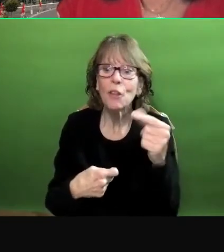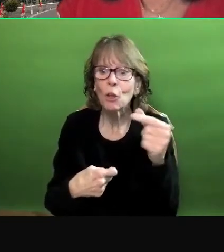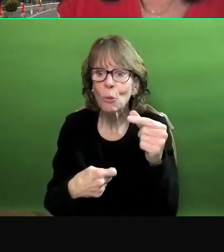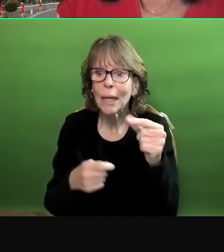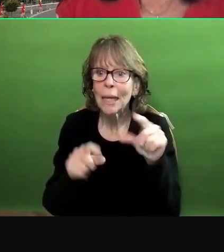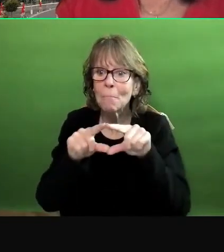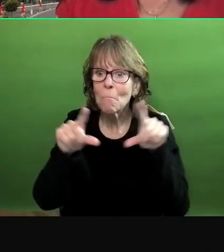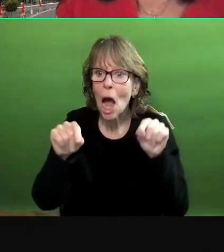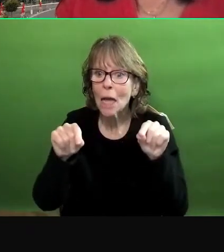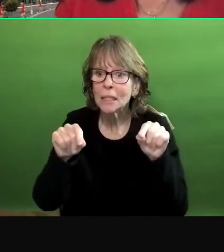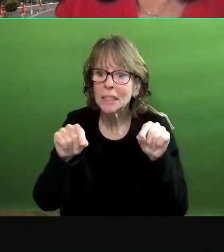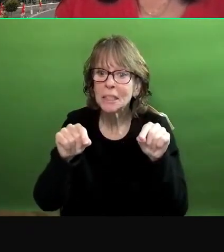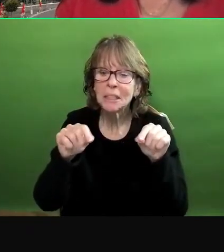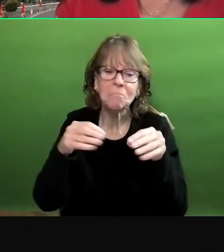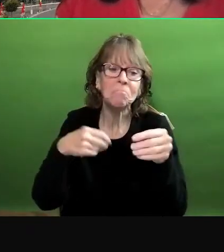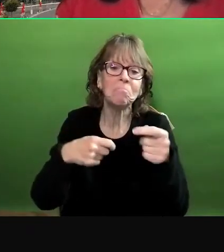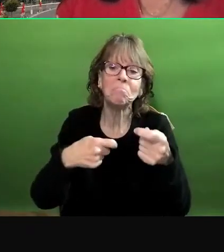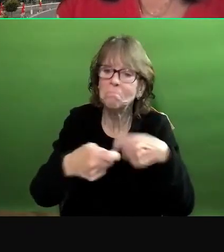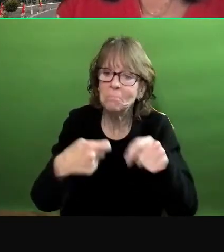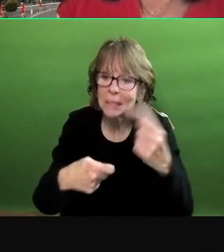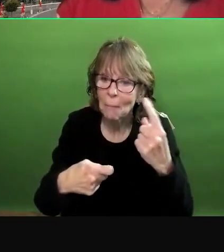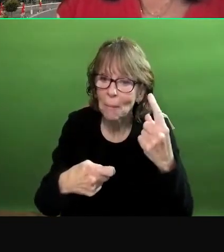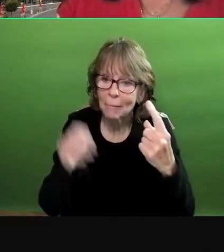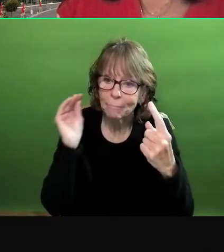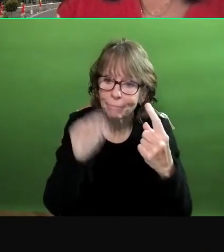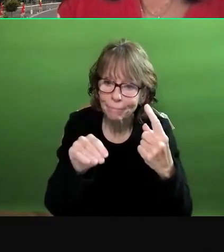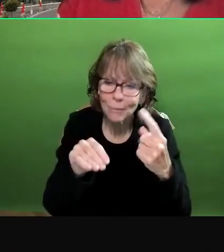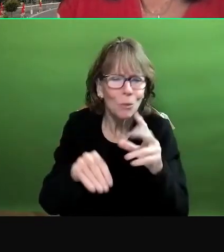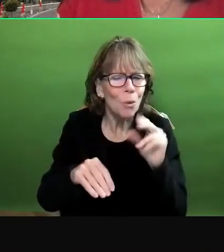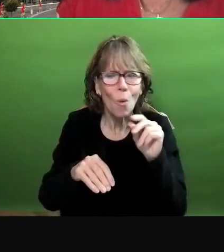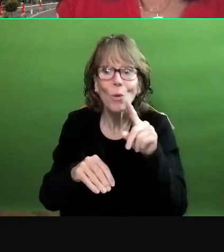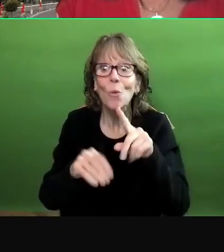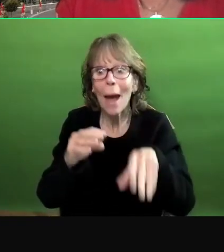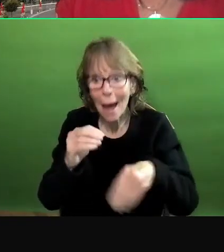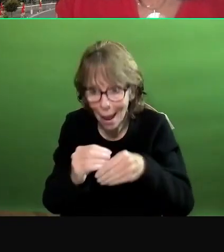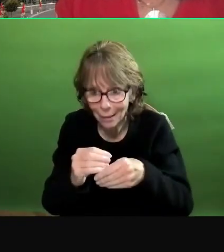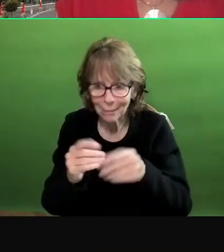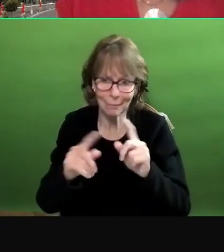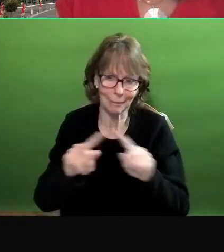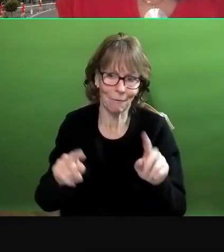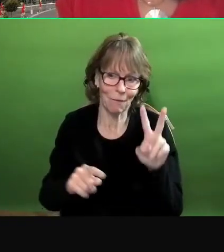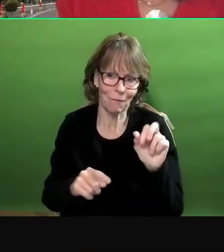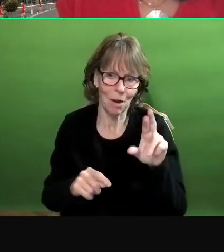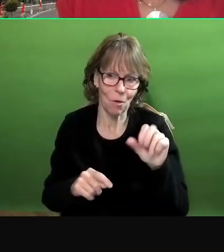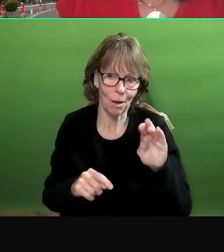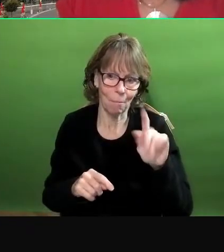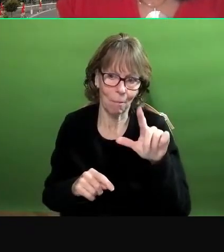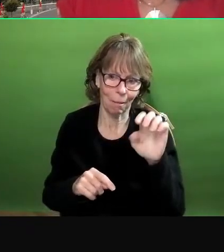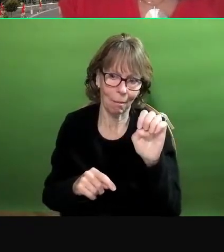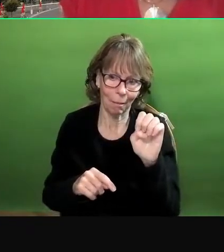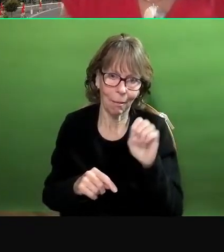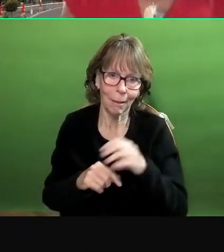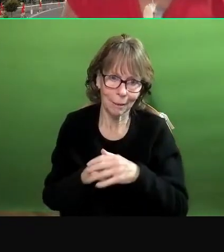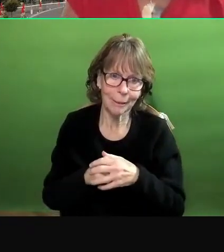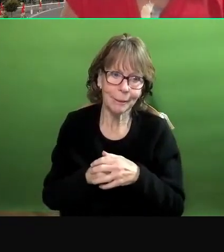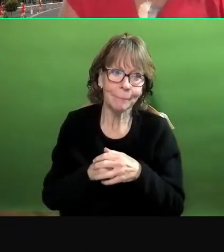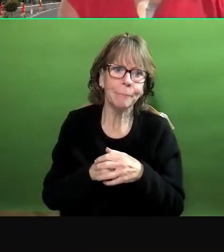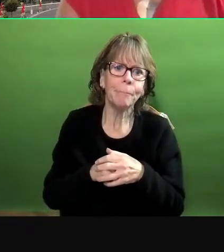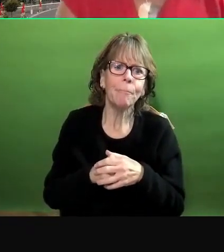We are actually introducing a different variable entirely. And there's a strong